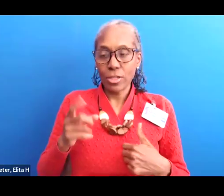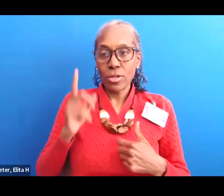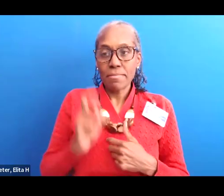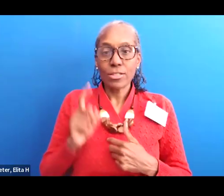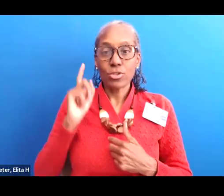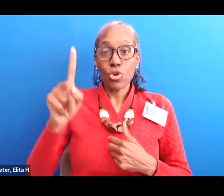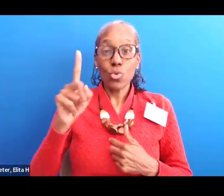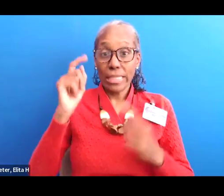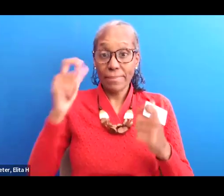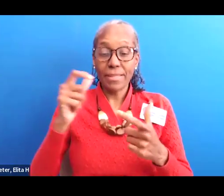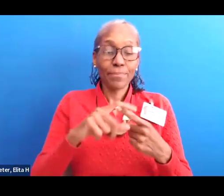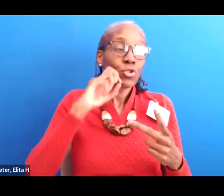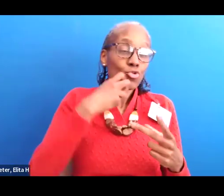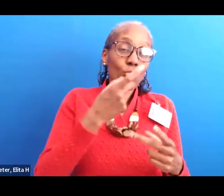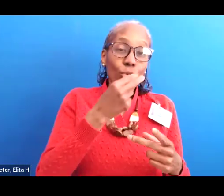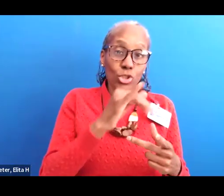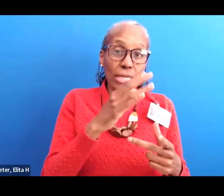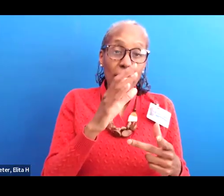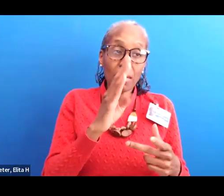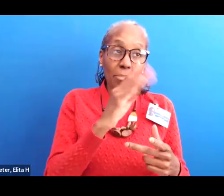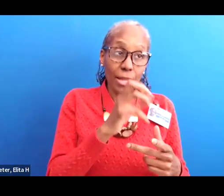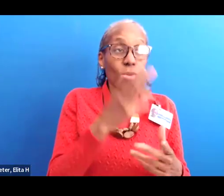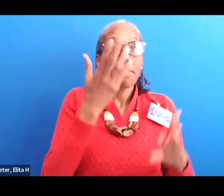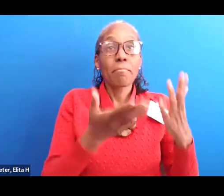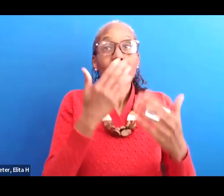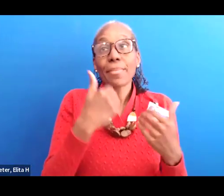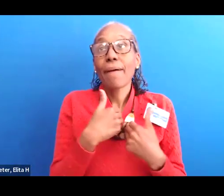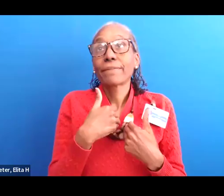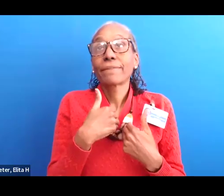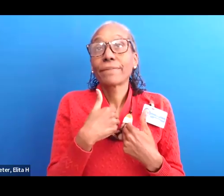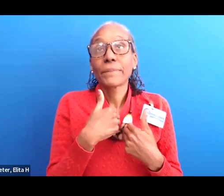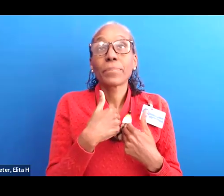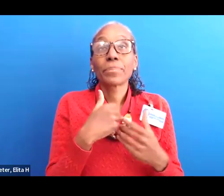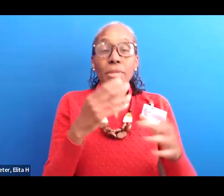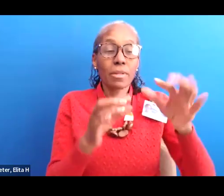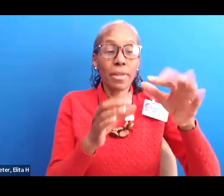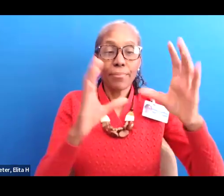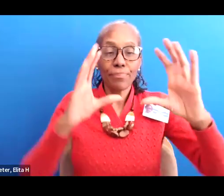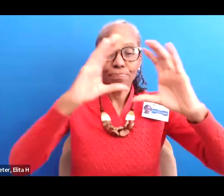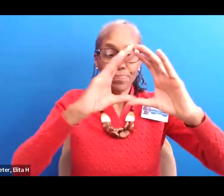If you have neurogenic bladder, then you might have a urethra inside the bladder.